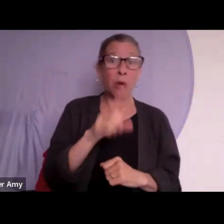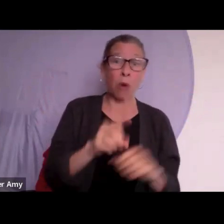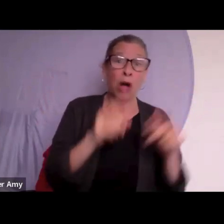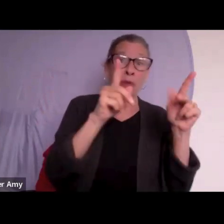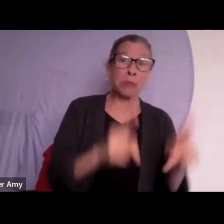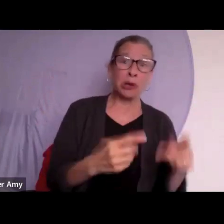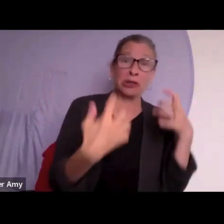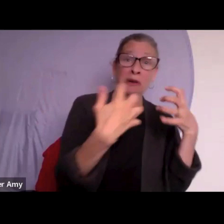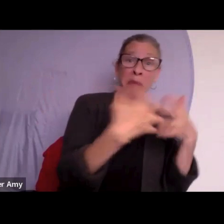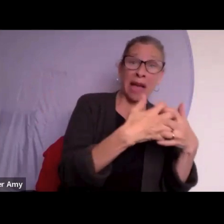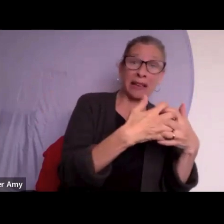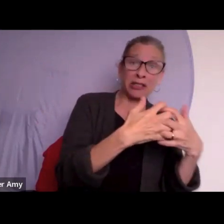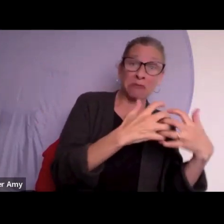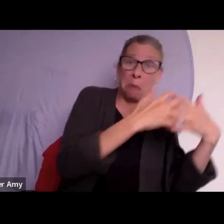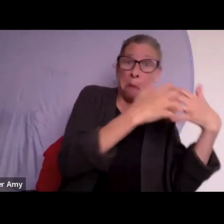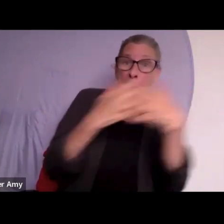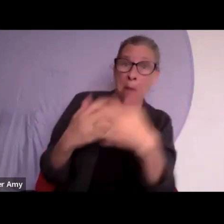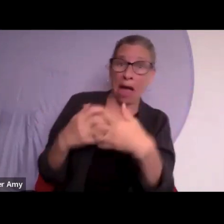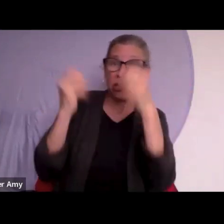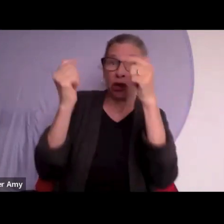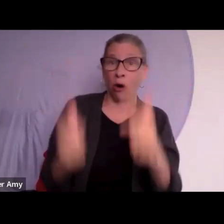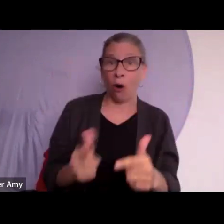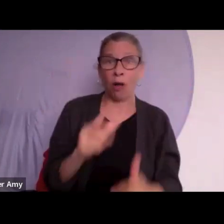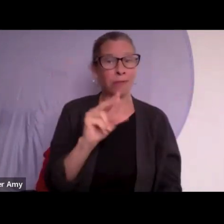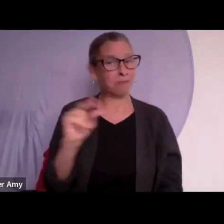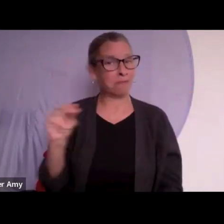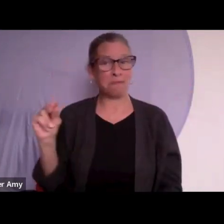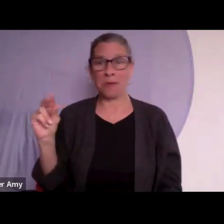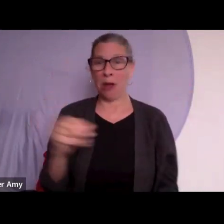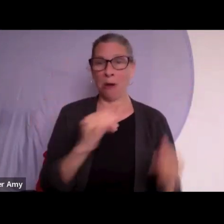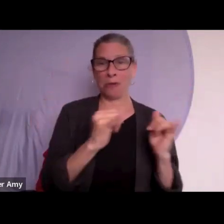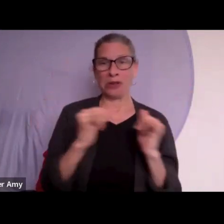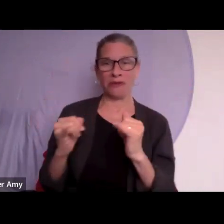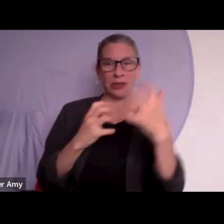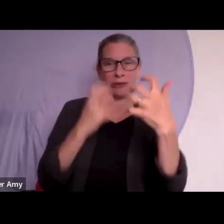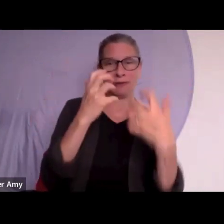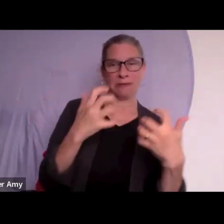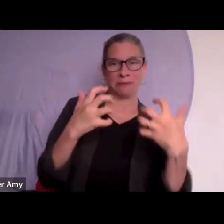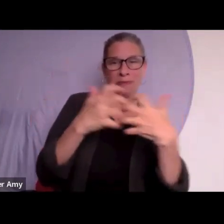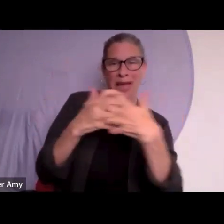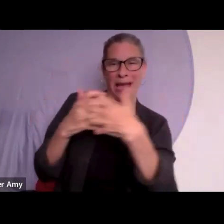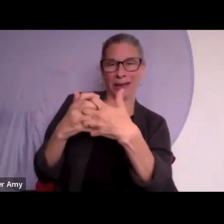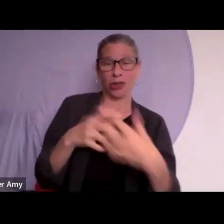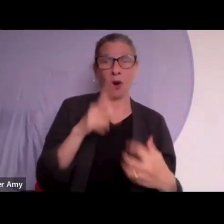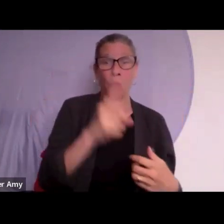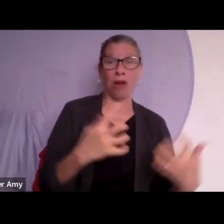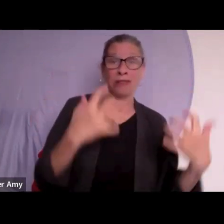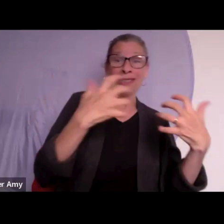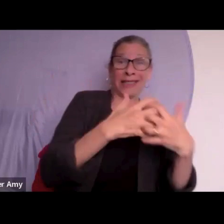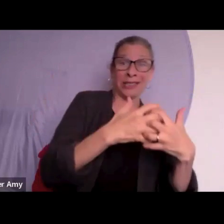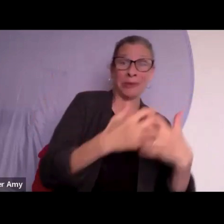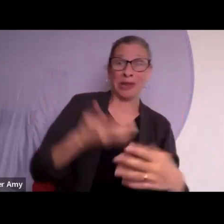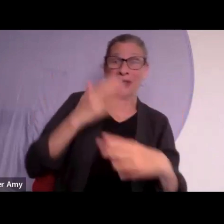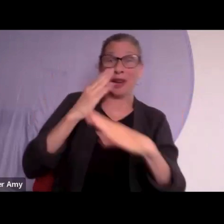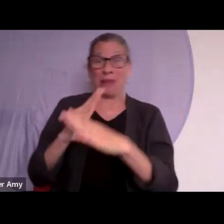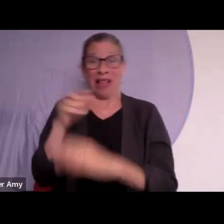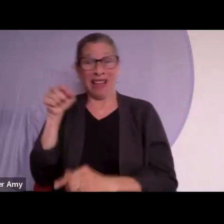work for another person, and possibly can actually be in the way for for another person. So it's always keeping that